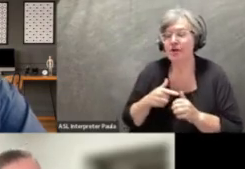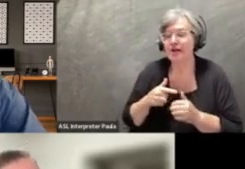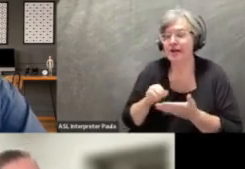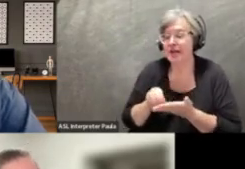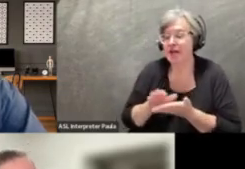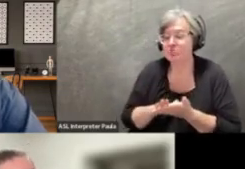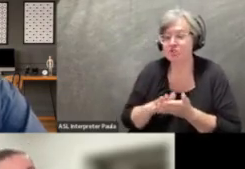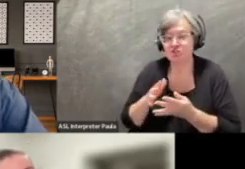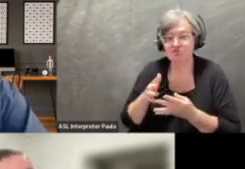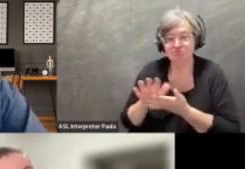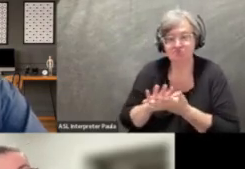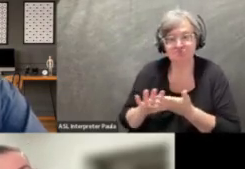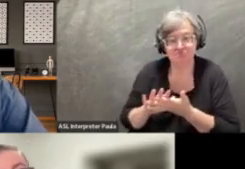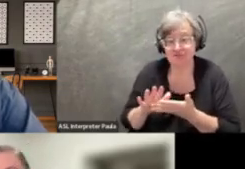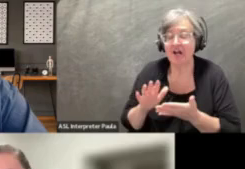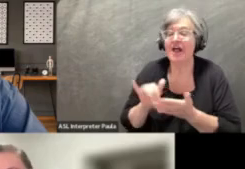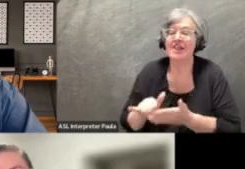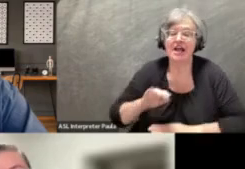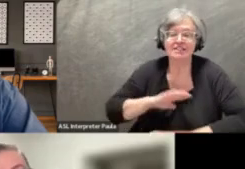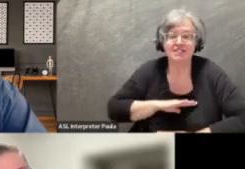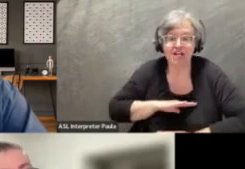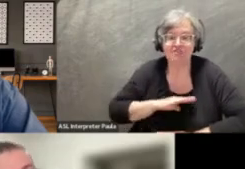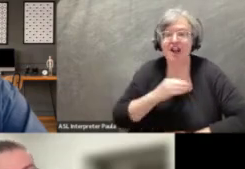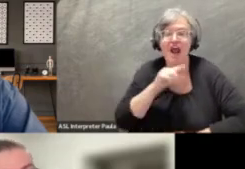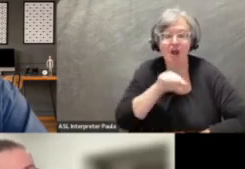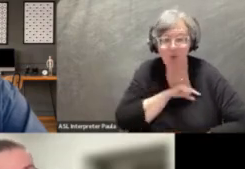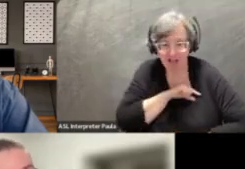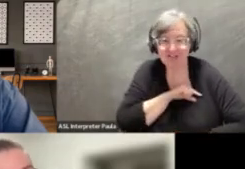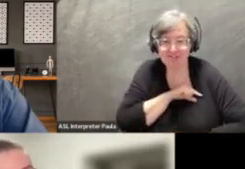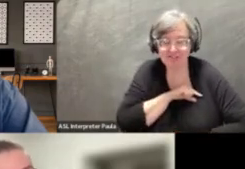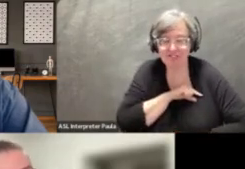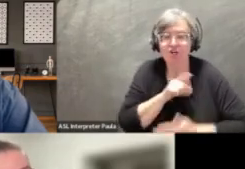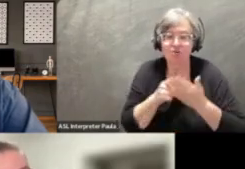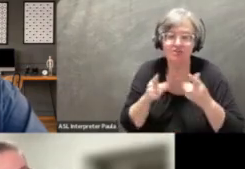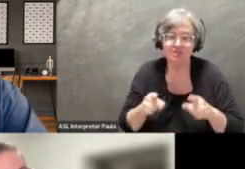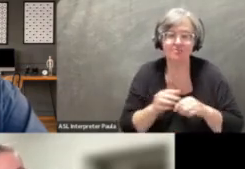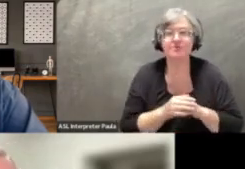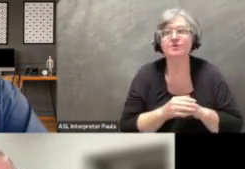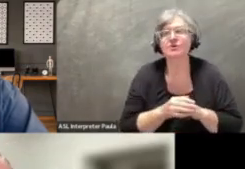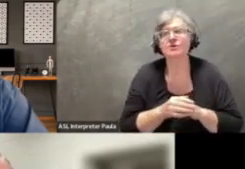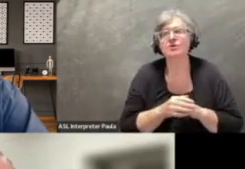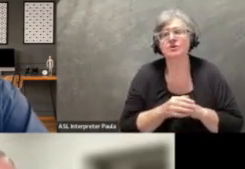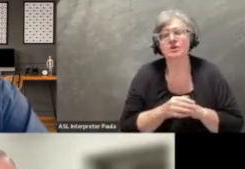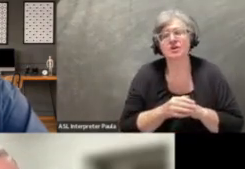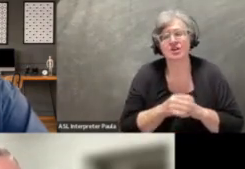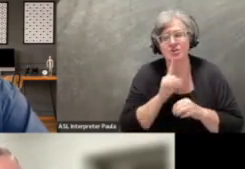gray? That's satisfaction and quality of what's happening. So it's a bit of a shift about how